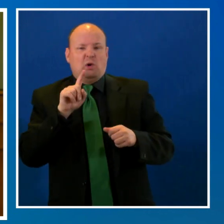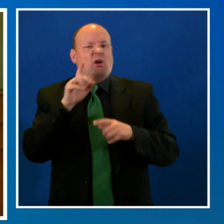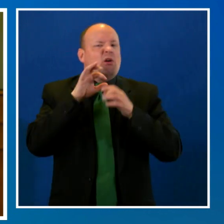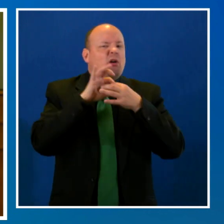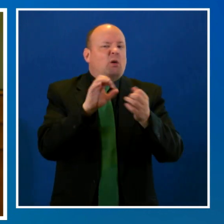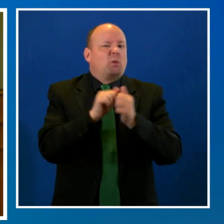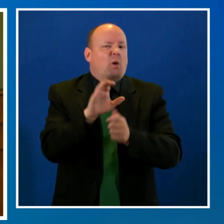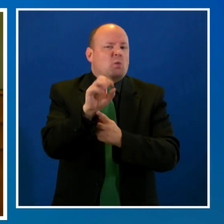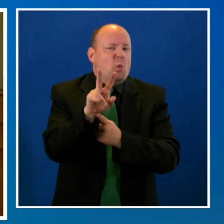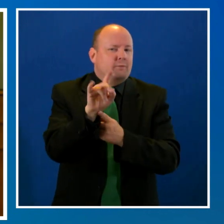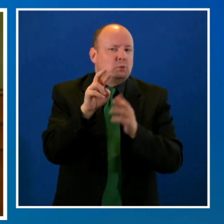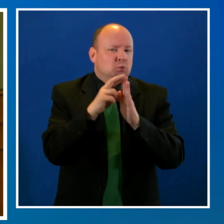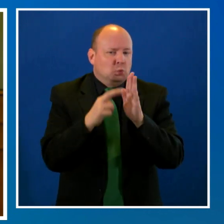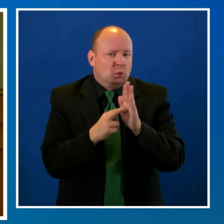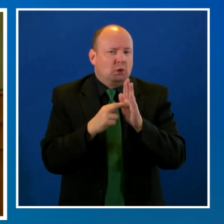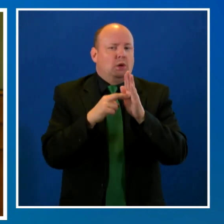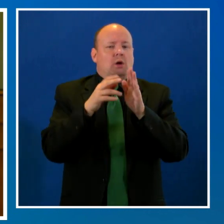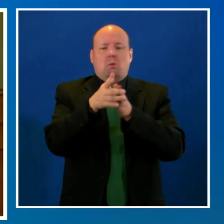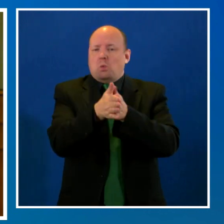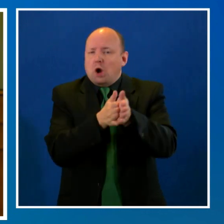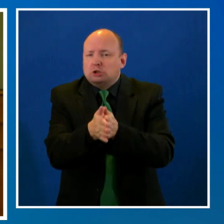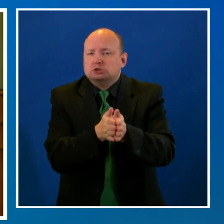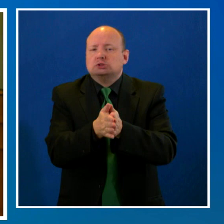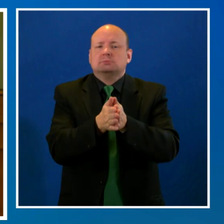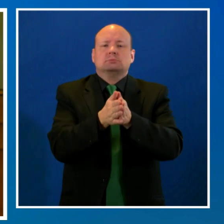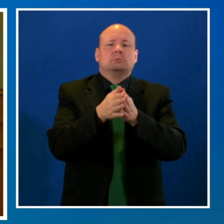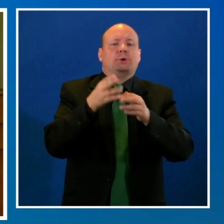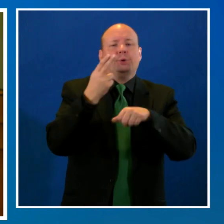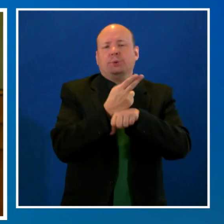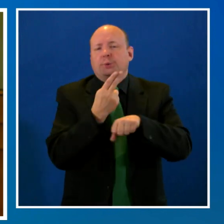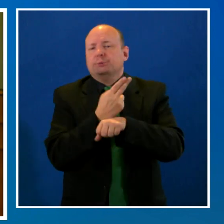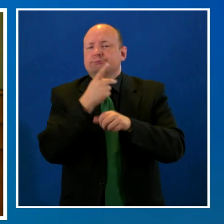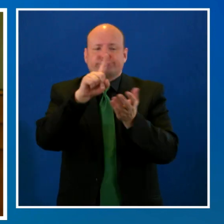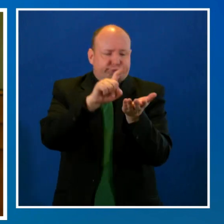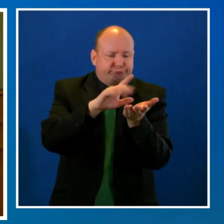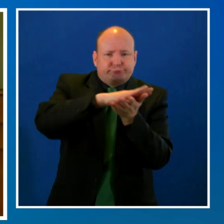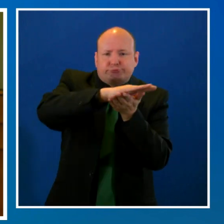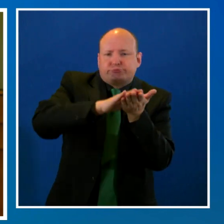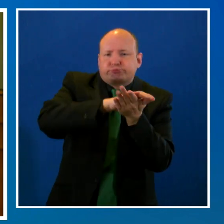Hand washing, use of hand sanitizers and physical distancing.